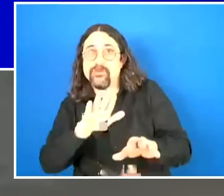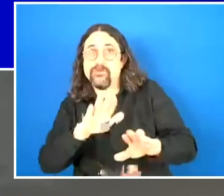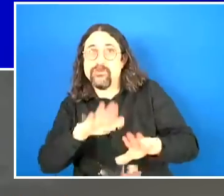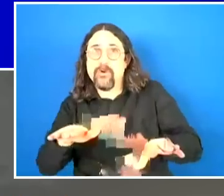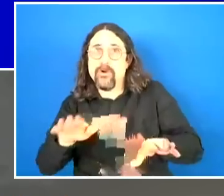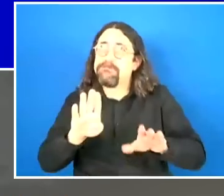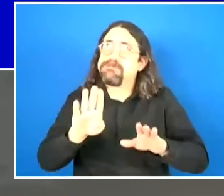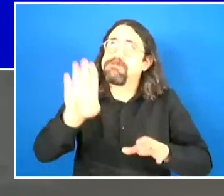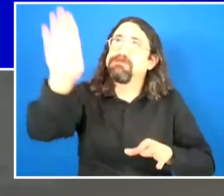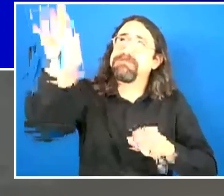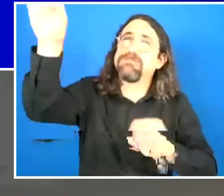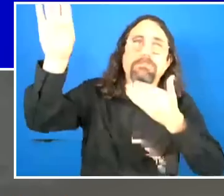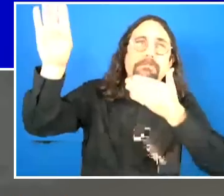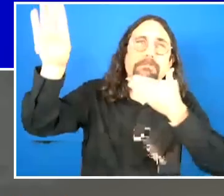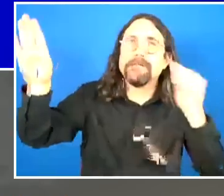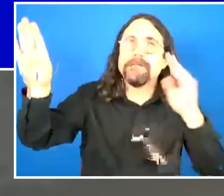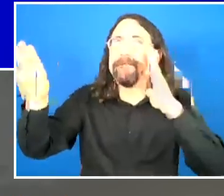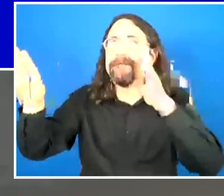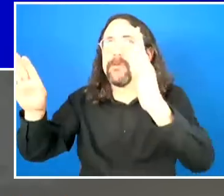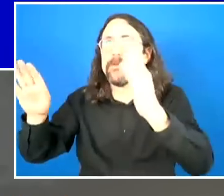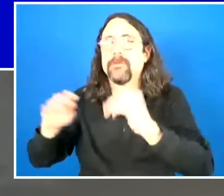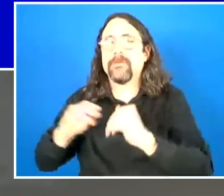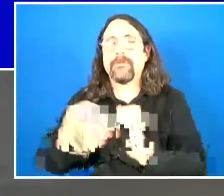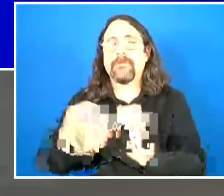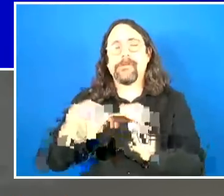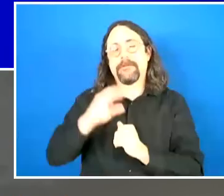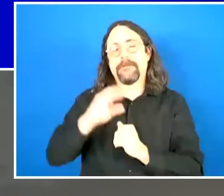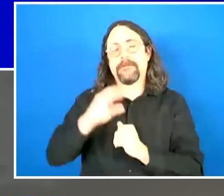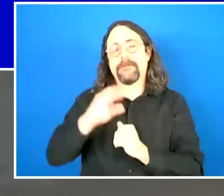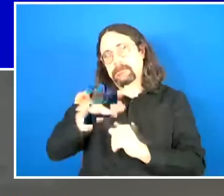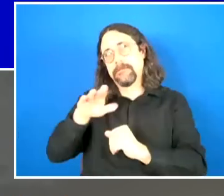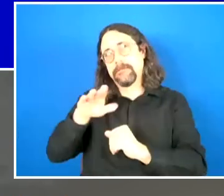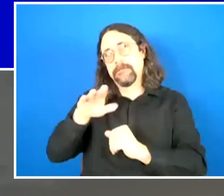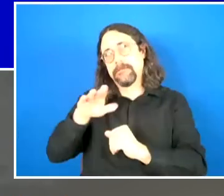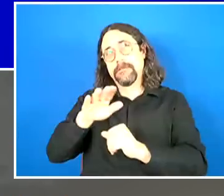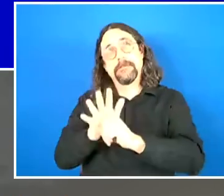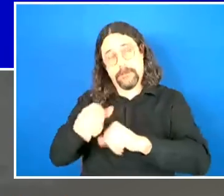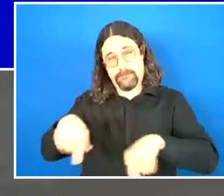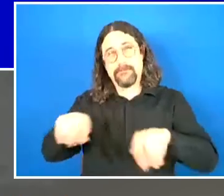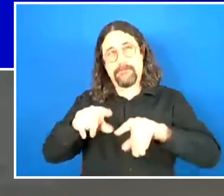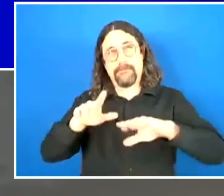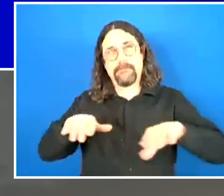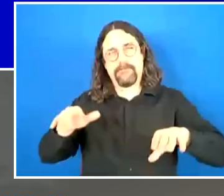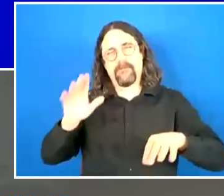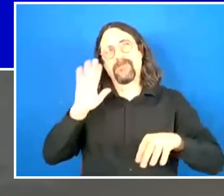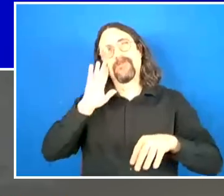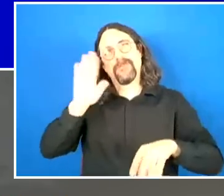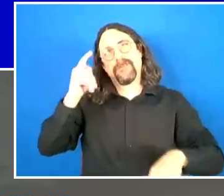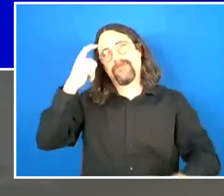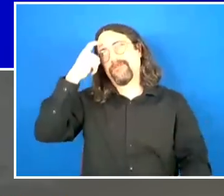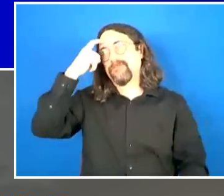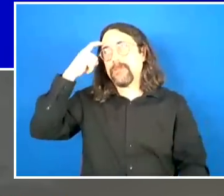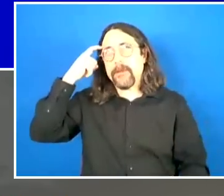MOMENT, A MOMENT WE'LL REMEMRBE ALL OUR LIVES BUT REMEMBER O KURIDS HAVE DECADES AHEAD. WE HAVE TO PREPARE HTEM FOR